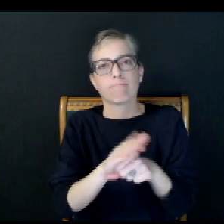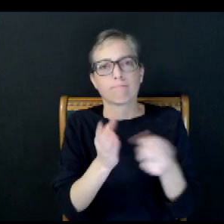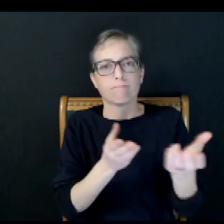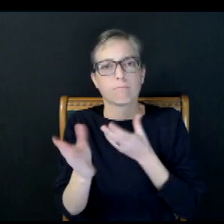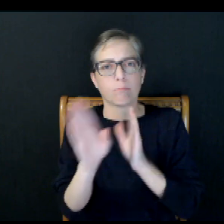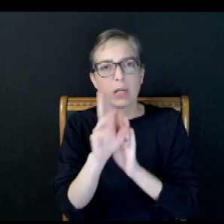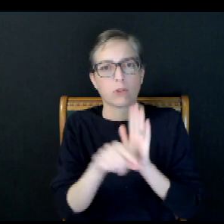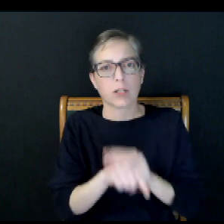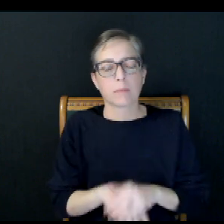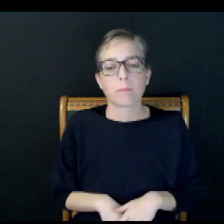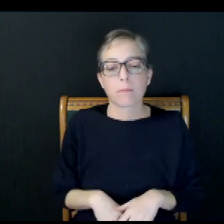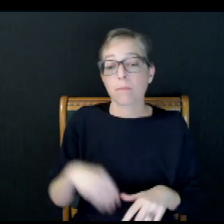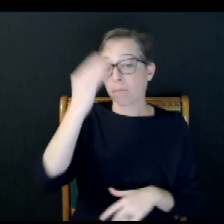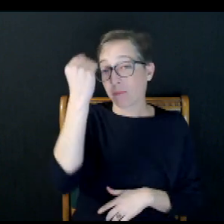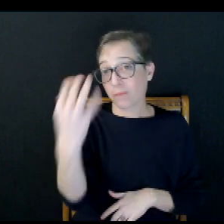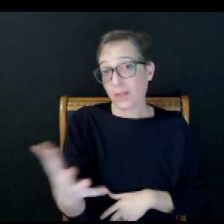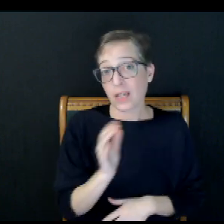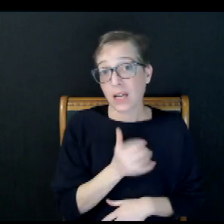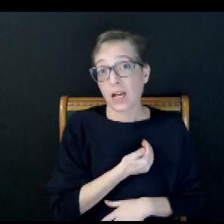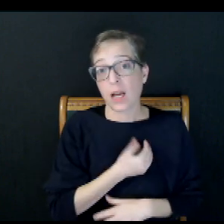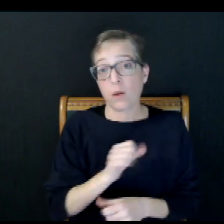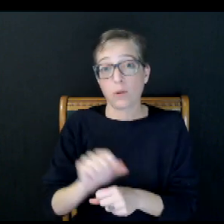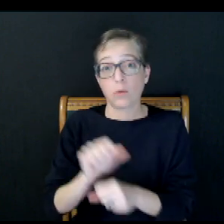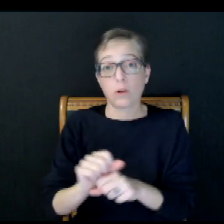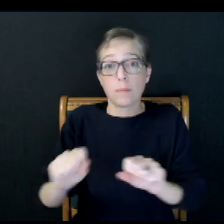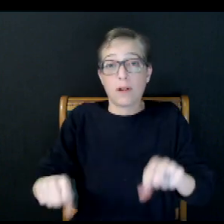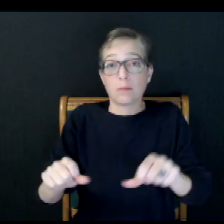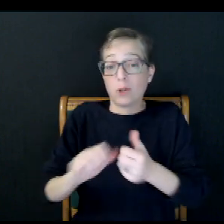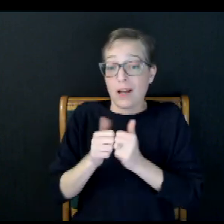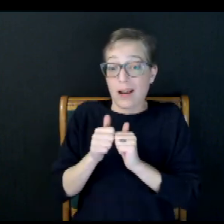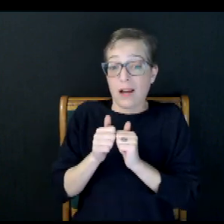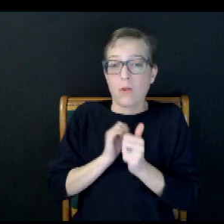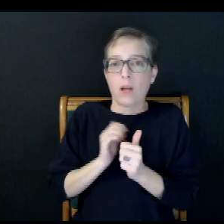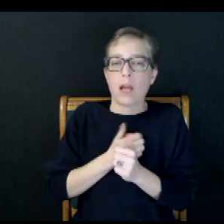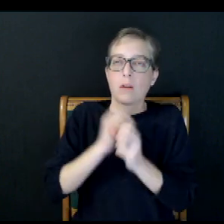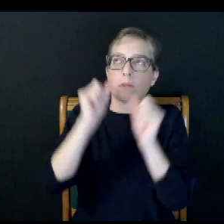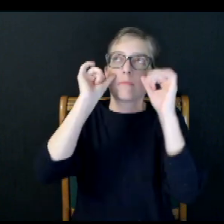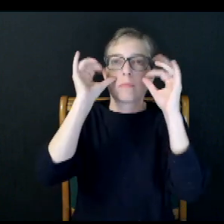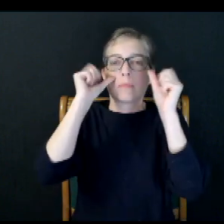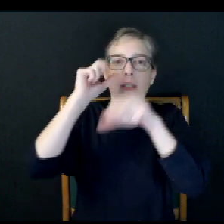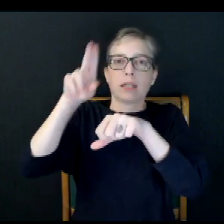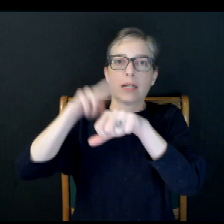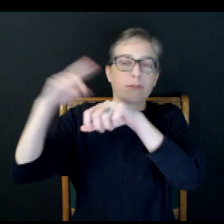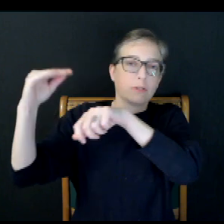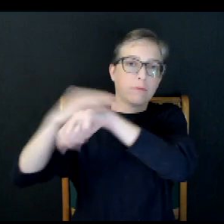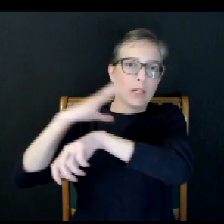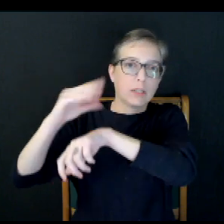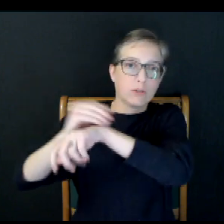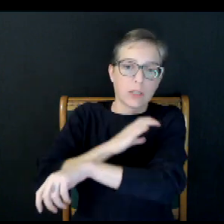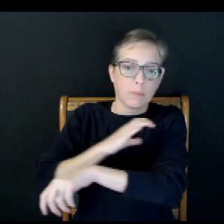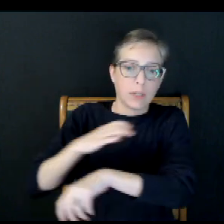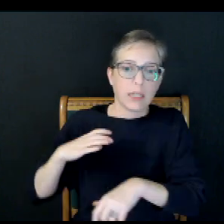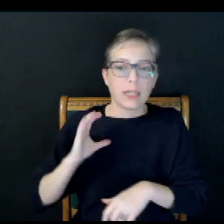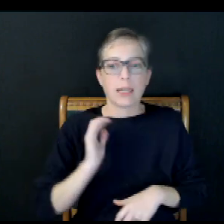possible without our amazing national advisory committee, our many CLEC partners, our work group,